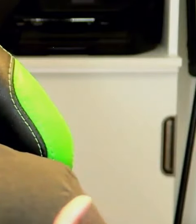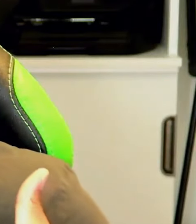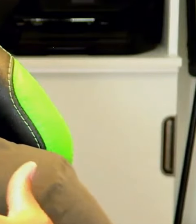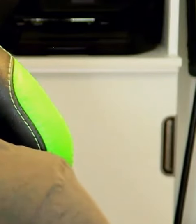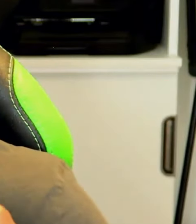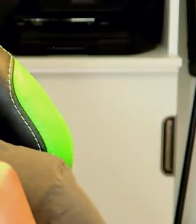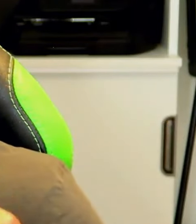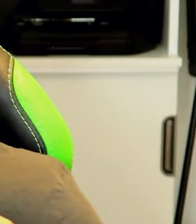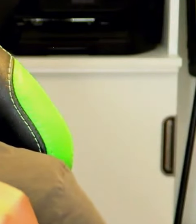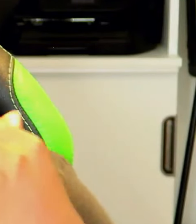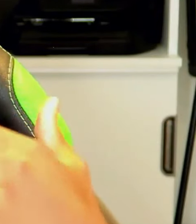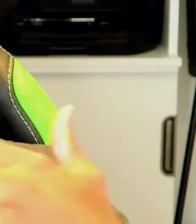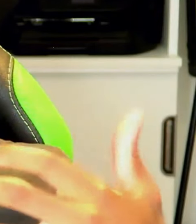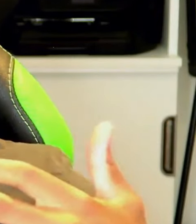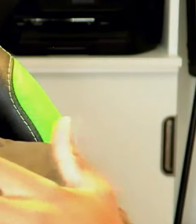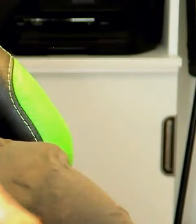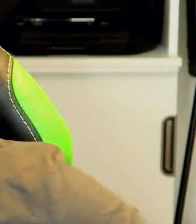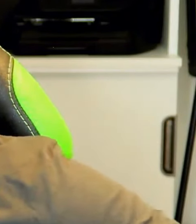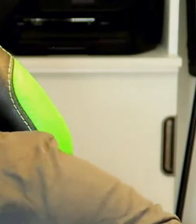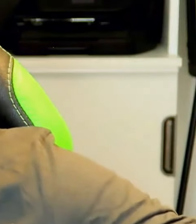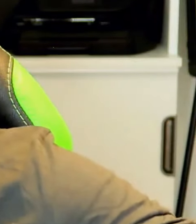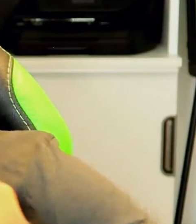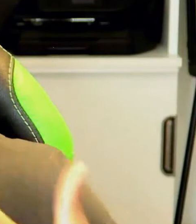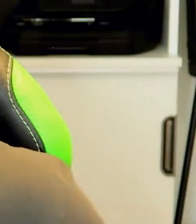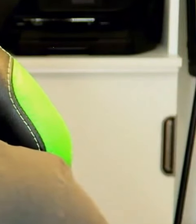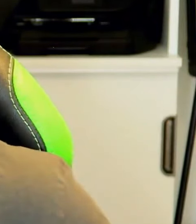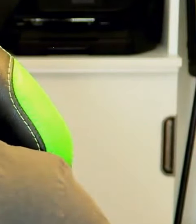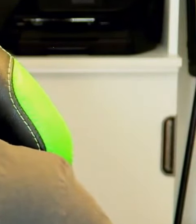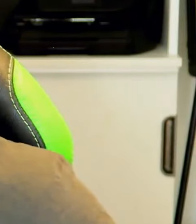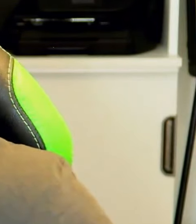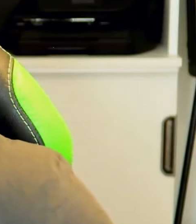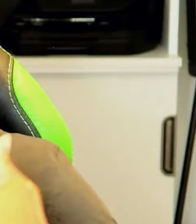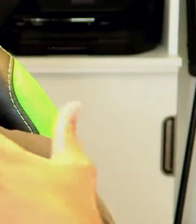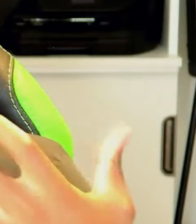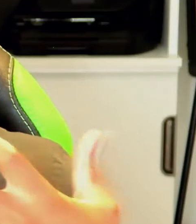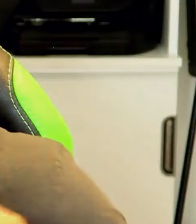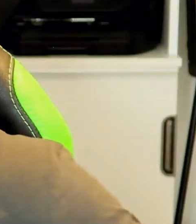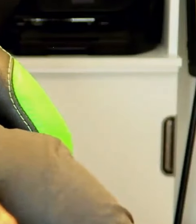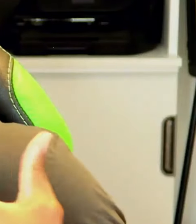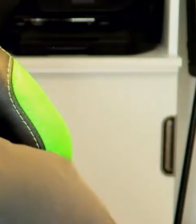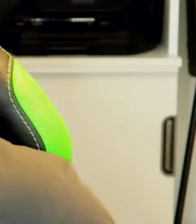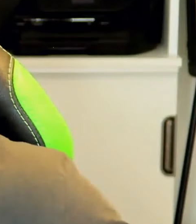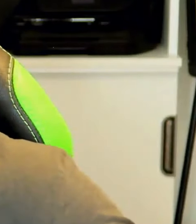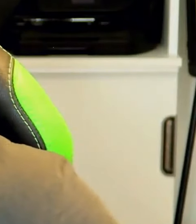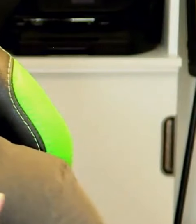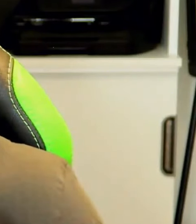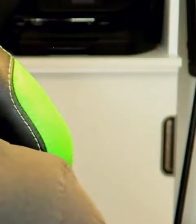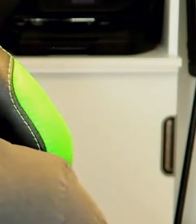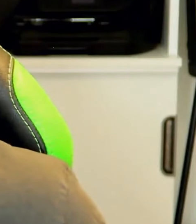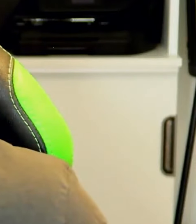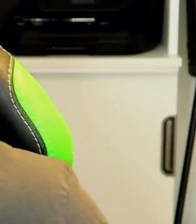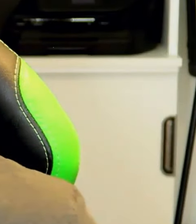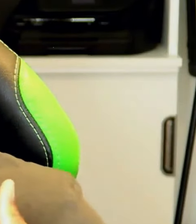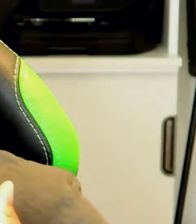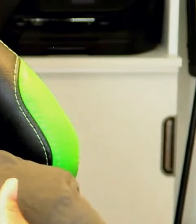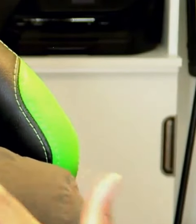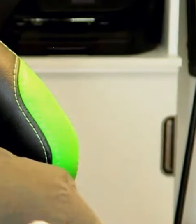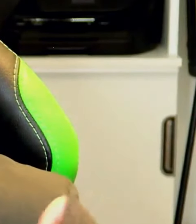IN THE NETHER AND THE FACT THAT THIS IS THE SAME GAME THEY MAKE THE UPDATES SO GREAT THAT IT